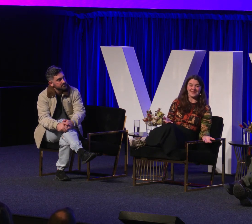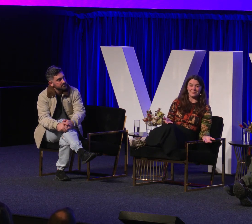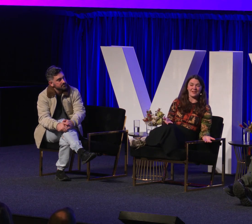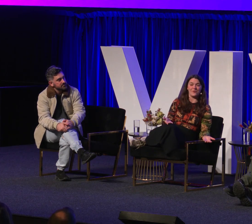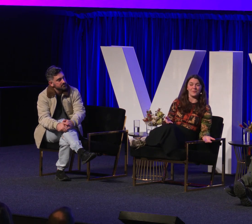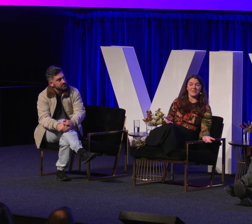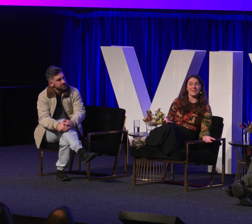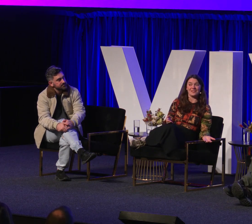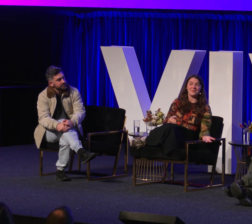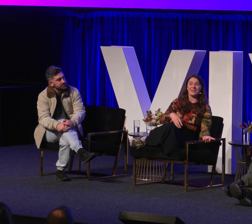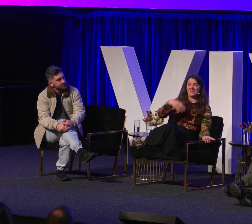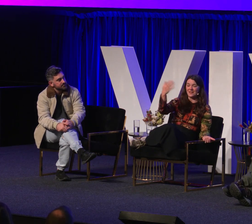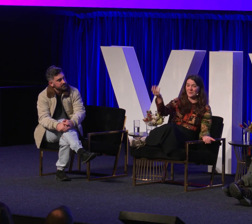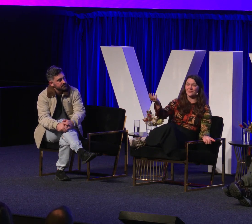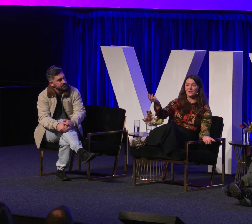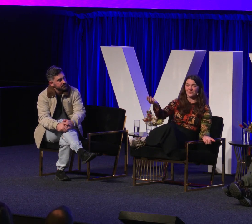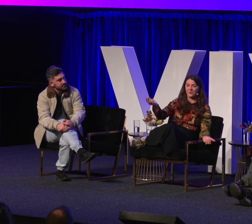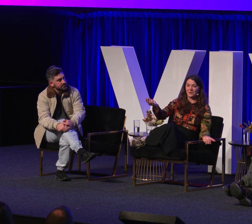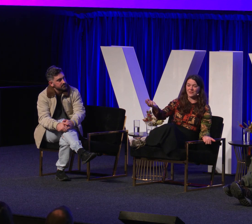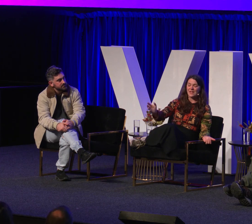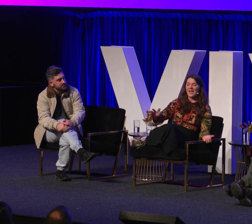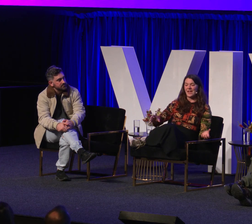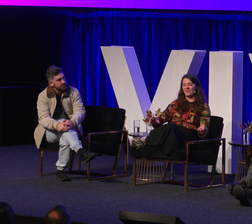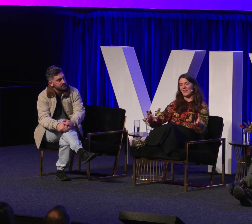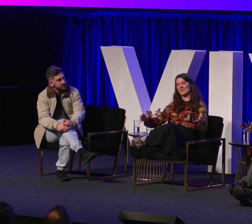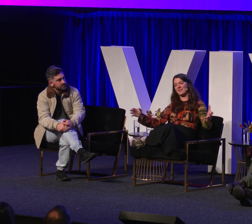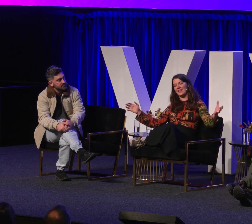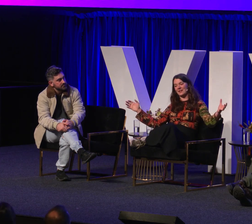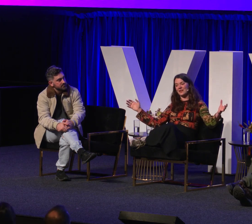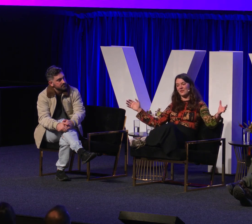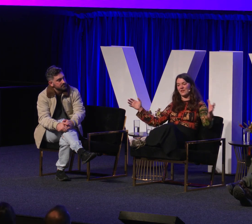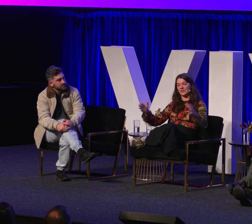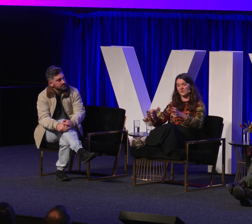the platforms that something like Dark Mofo is afforded and the fact that that festival,